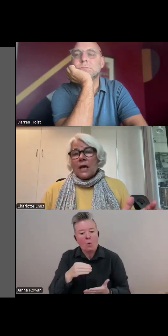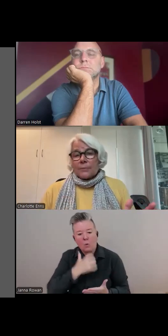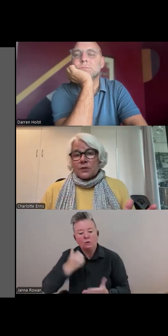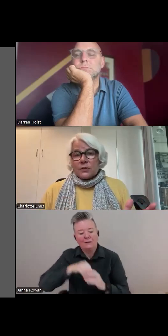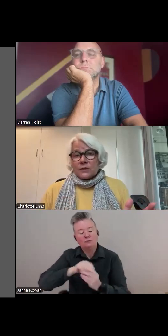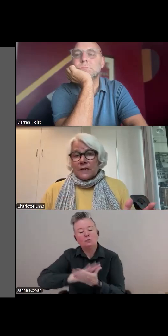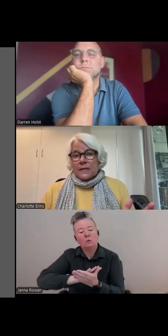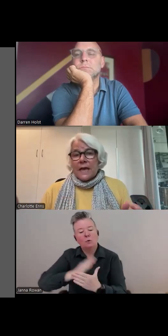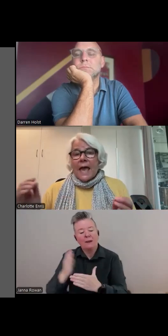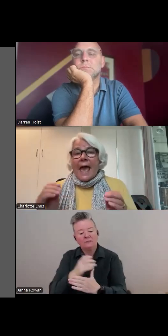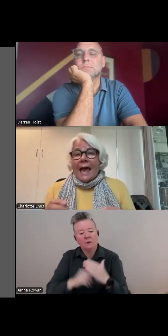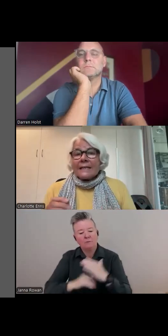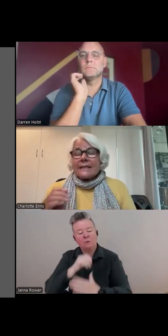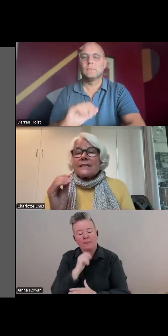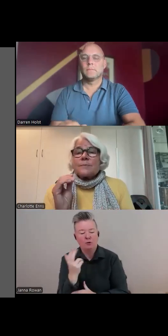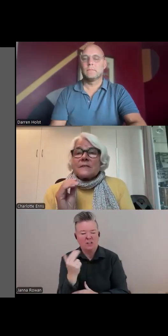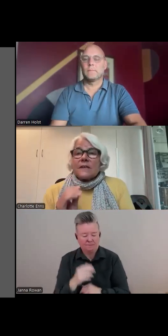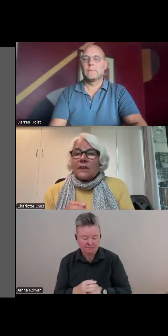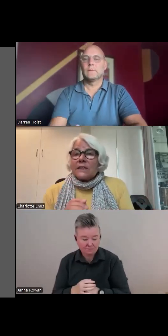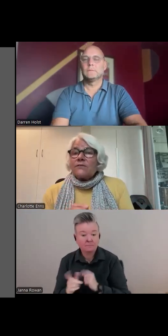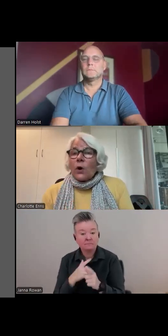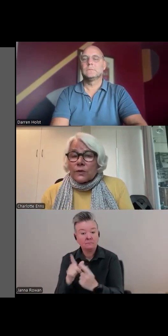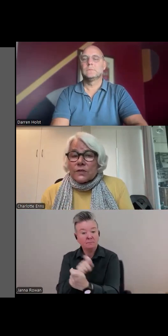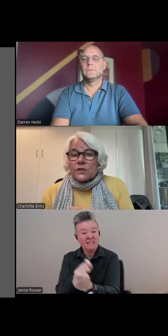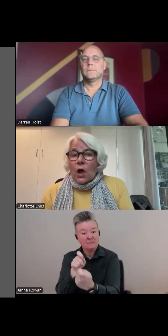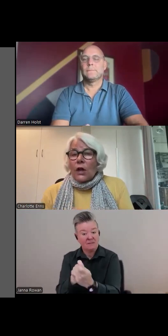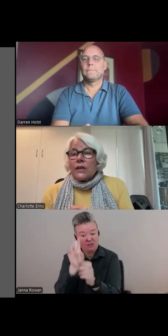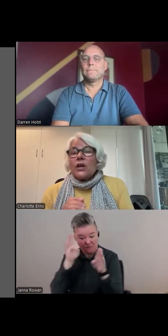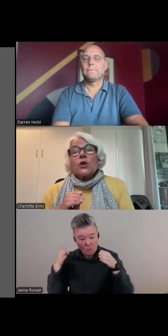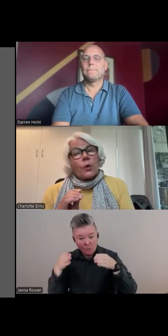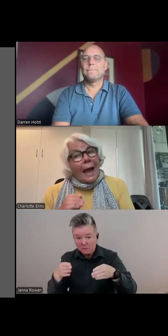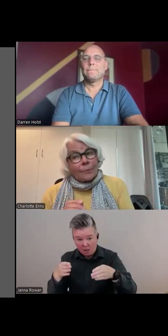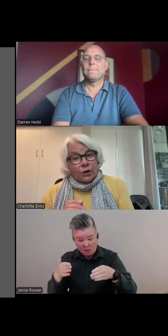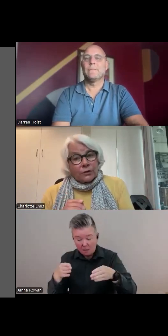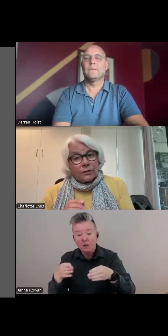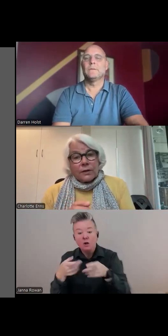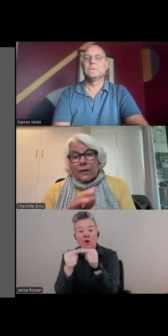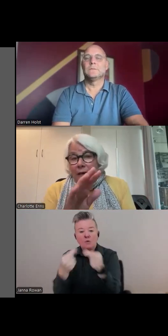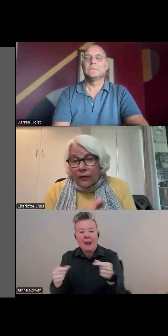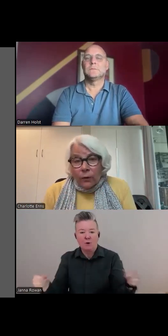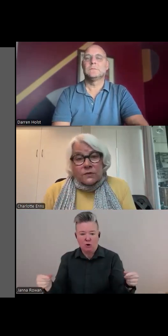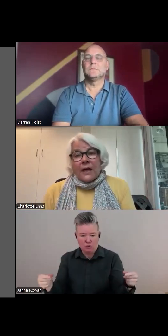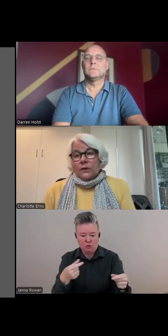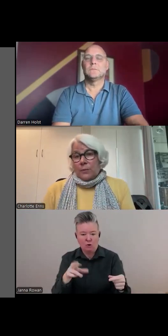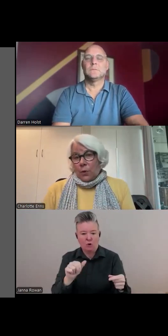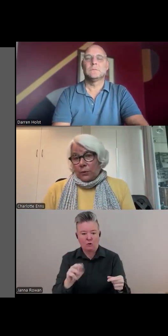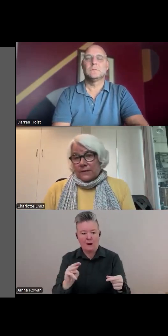up to 13. And it specifically focuses on grammar, not those other components